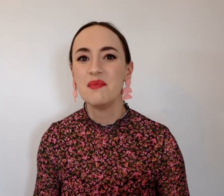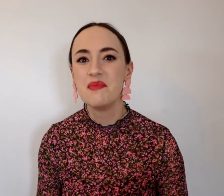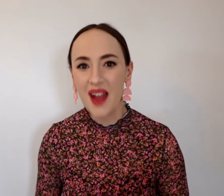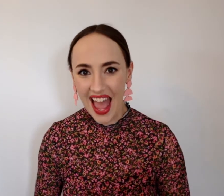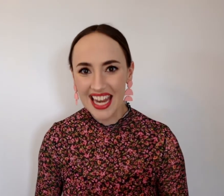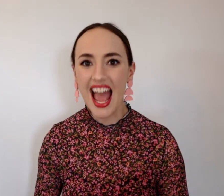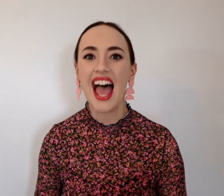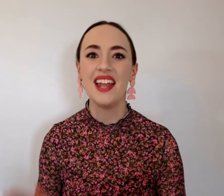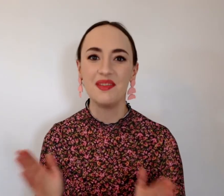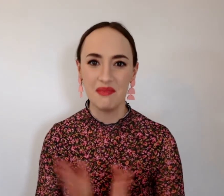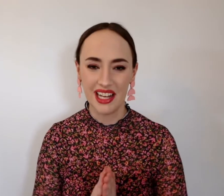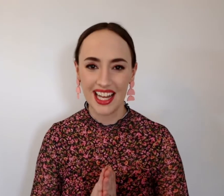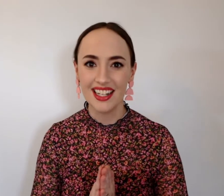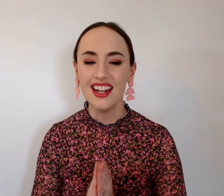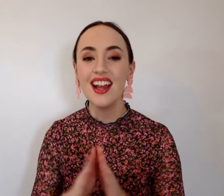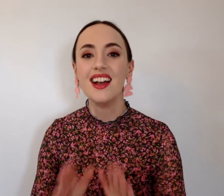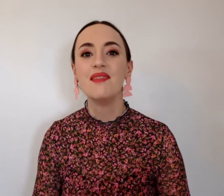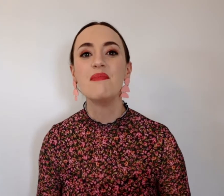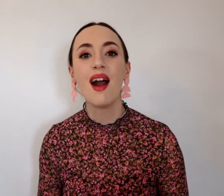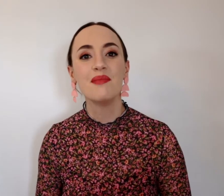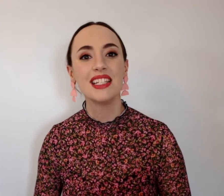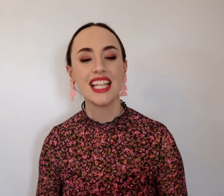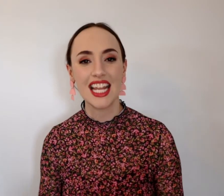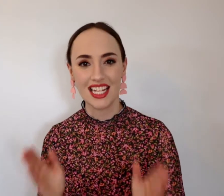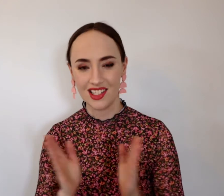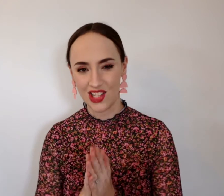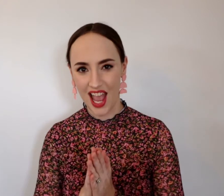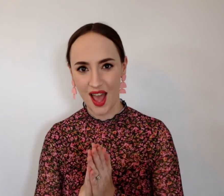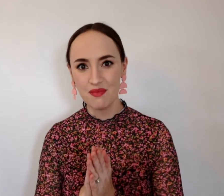Bread and butter, marmalade and jam